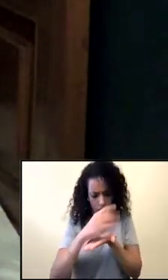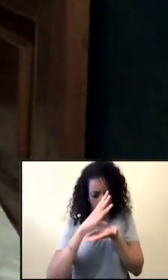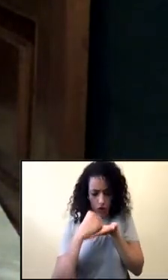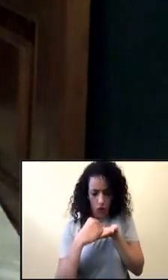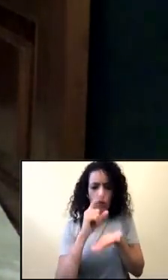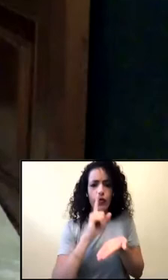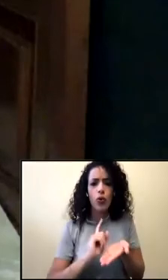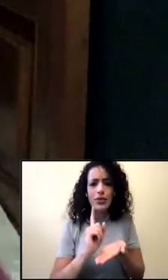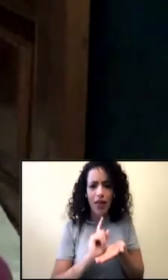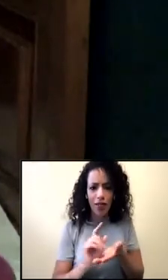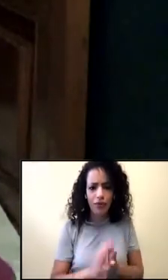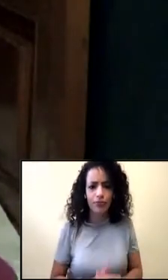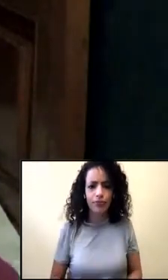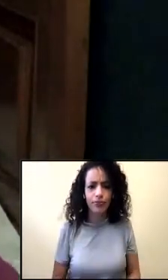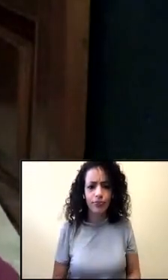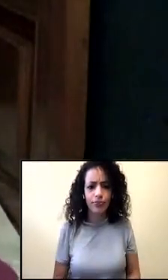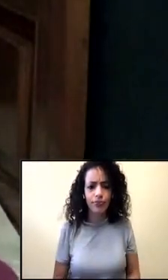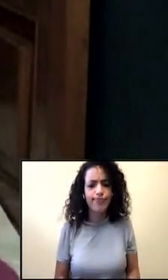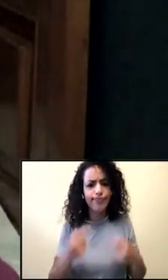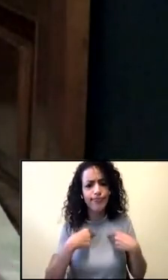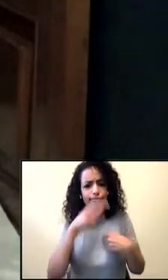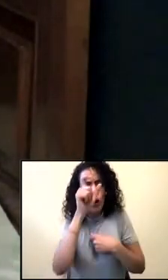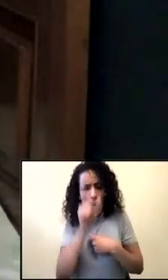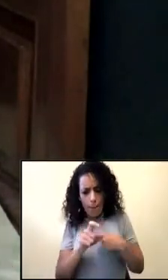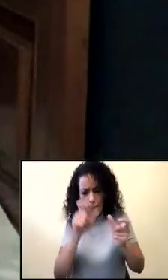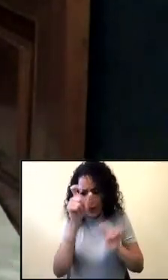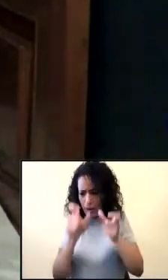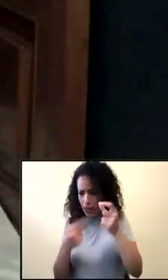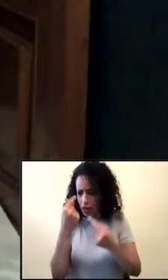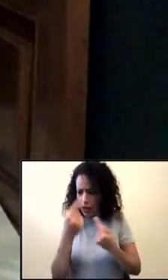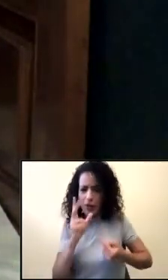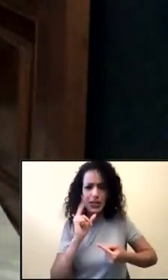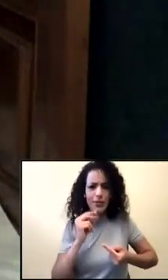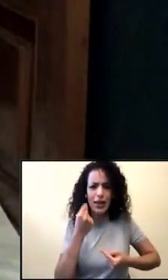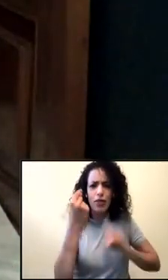is speaking for themselves. And I thought that it was so monumental, because it had never happened